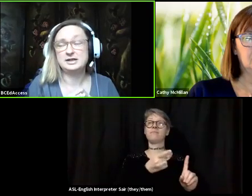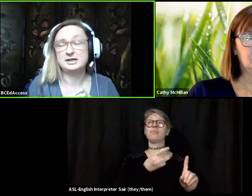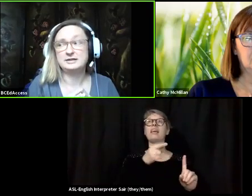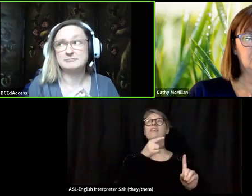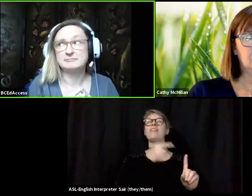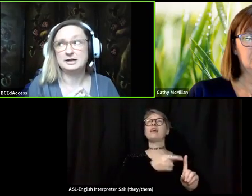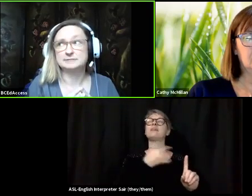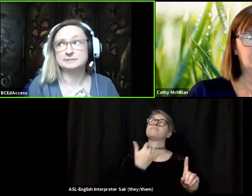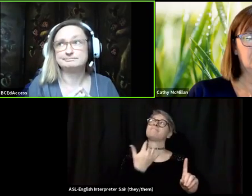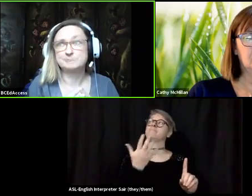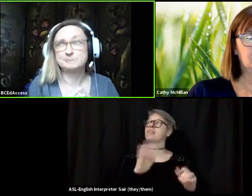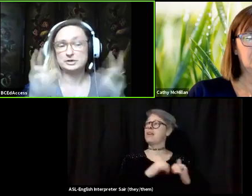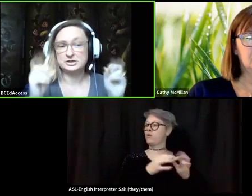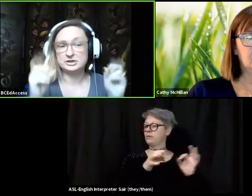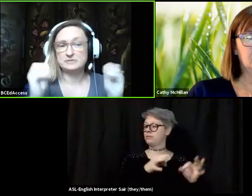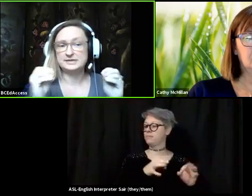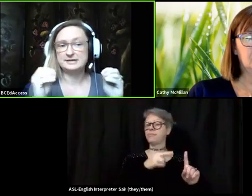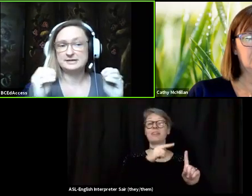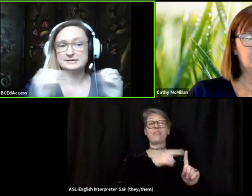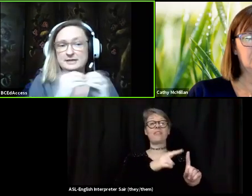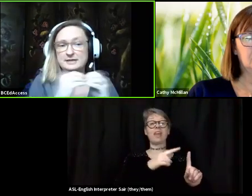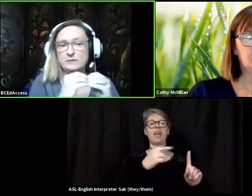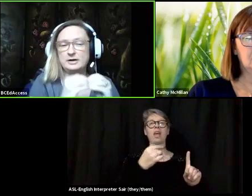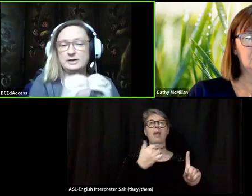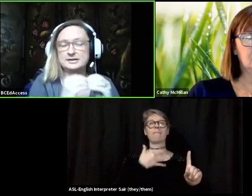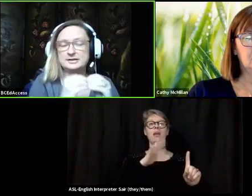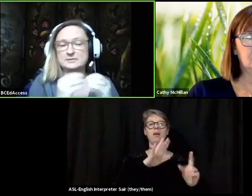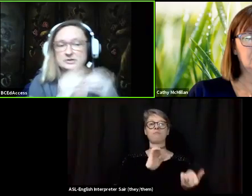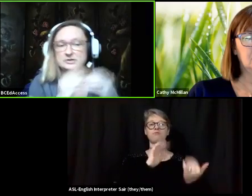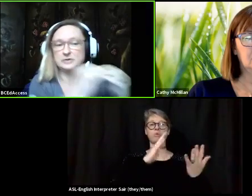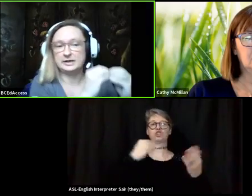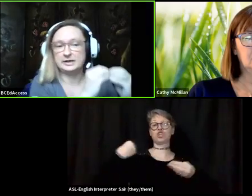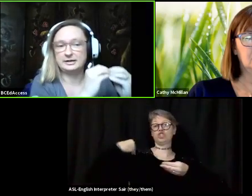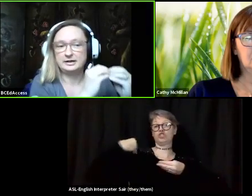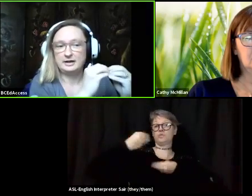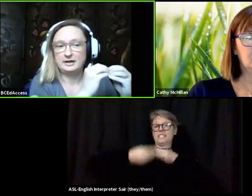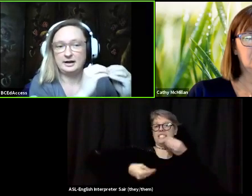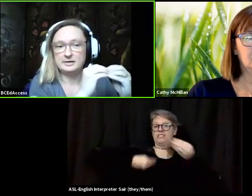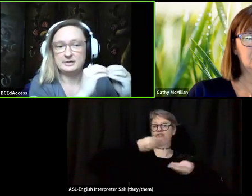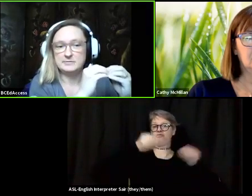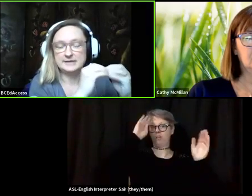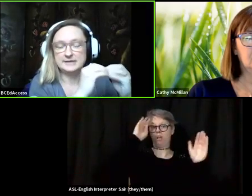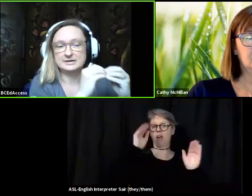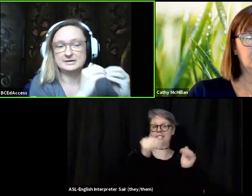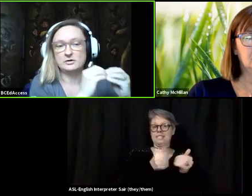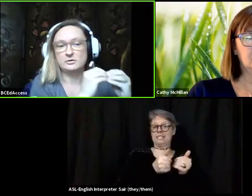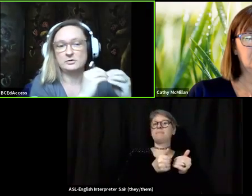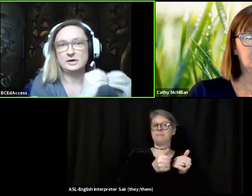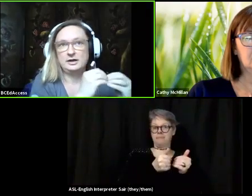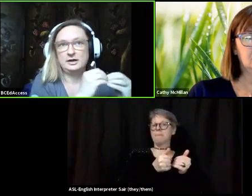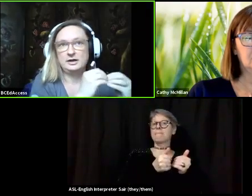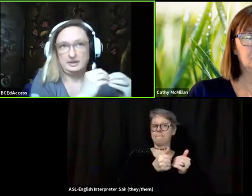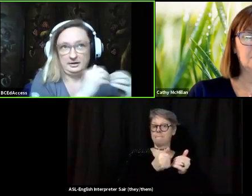ed in it, they were very in it, they were very much into the. traditional sense of what autism of what autism used to look like.